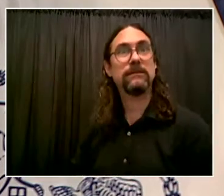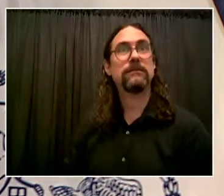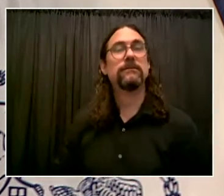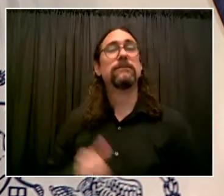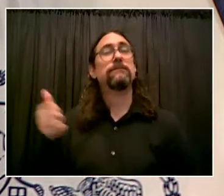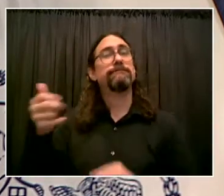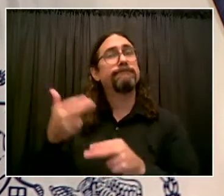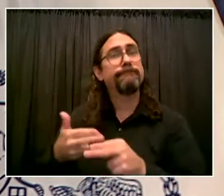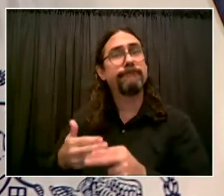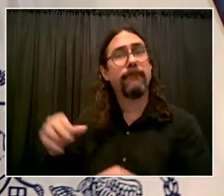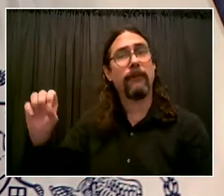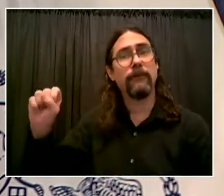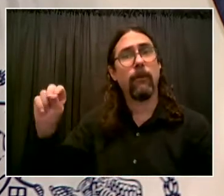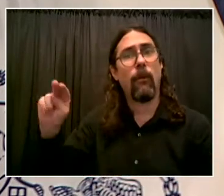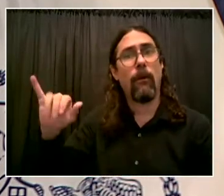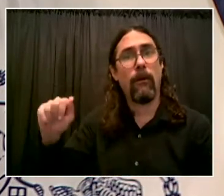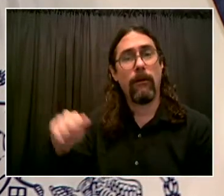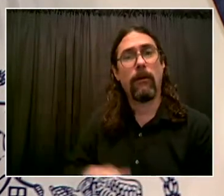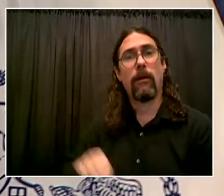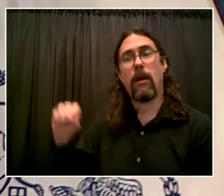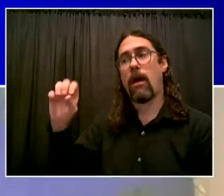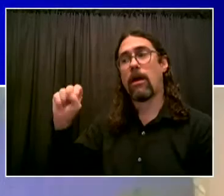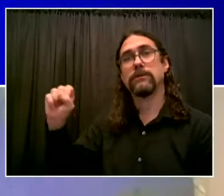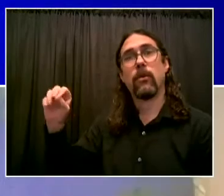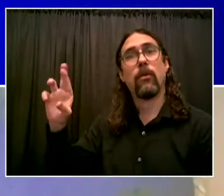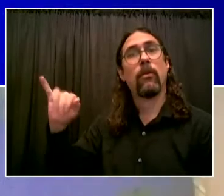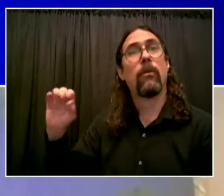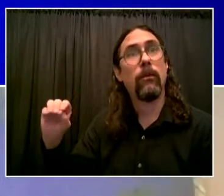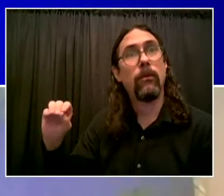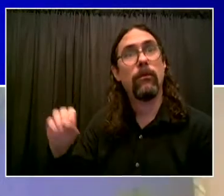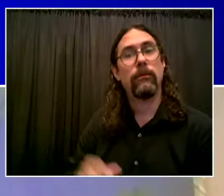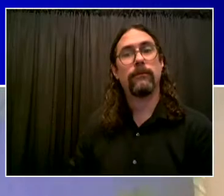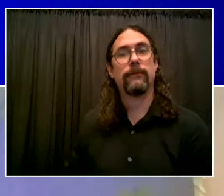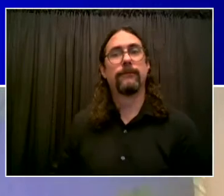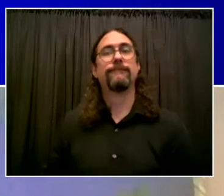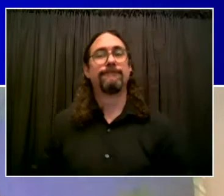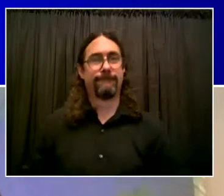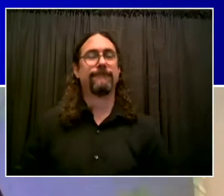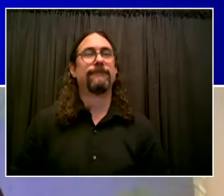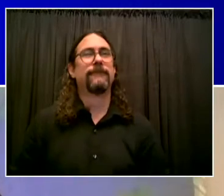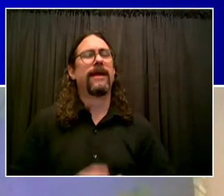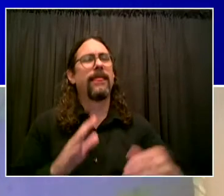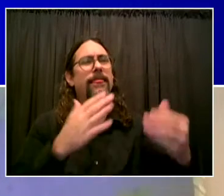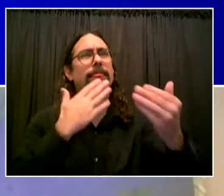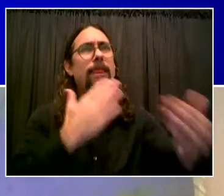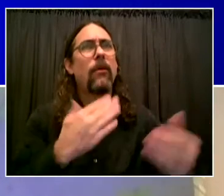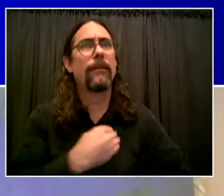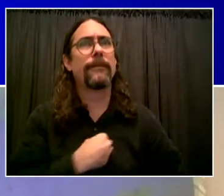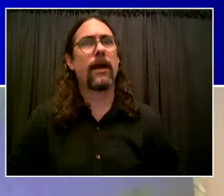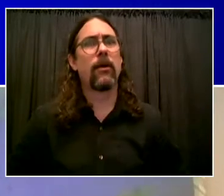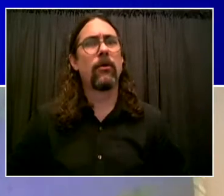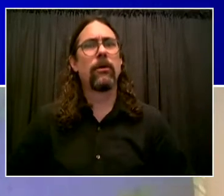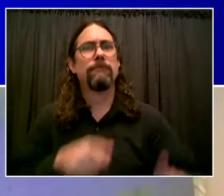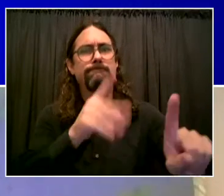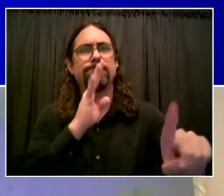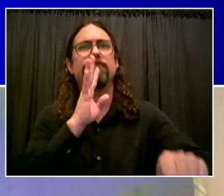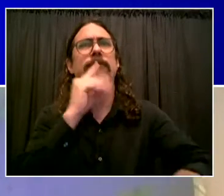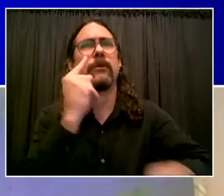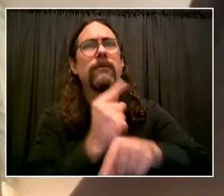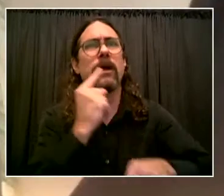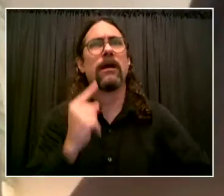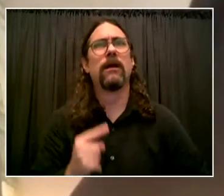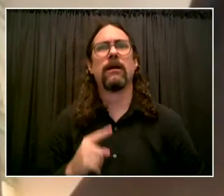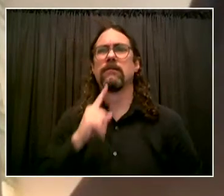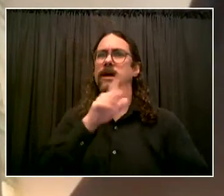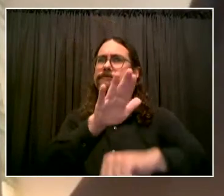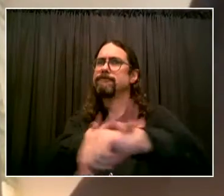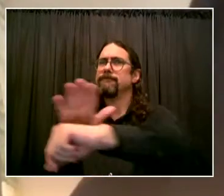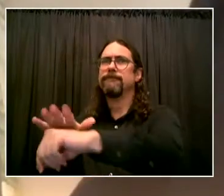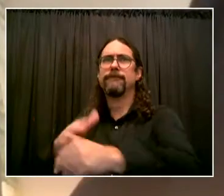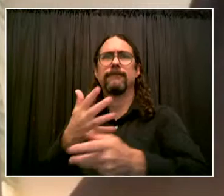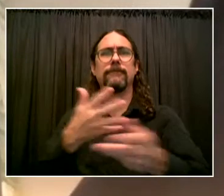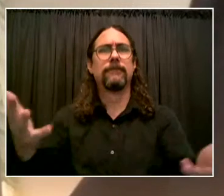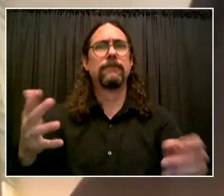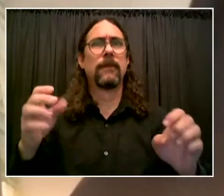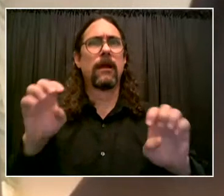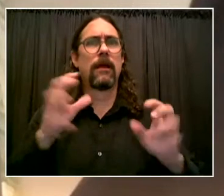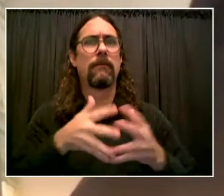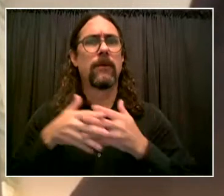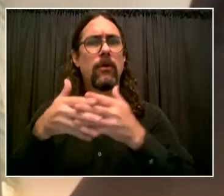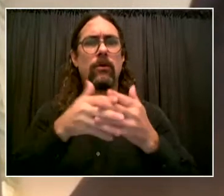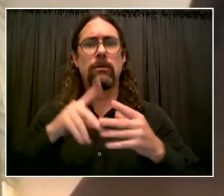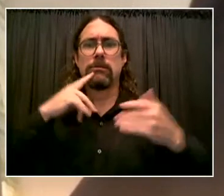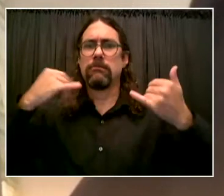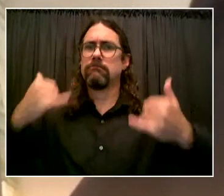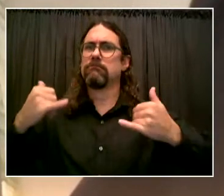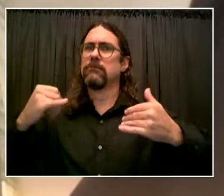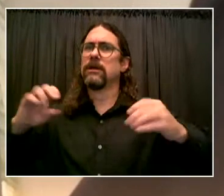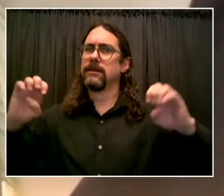WANT TO INTRODUCE